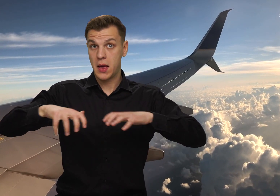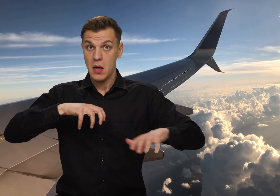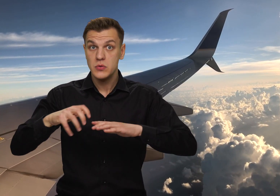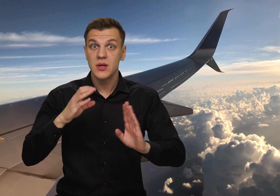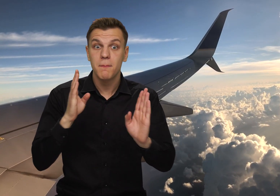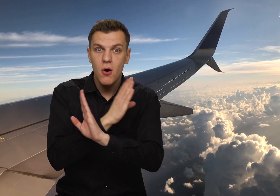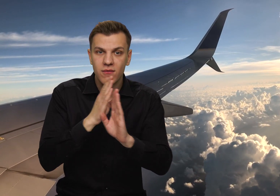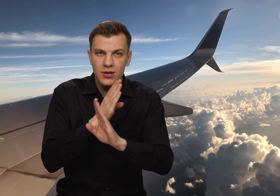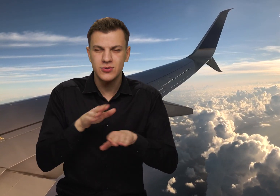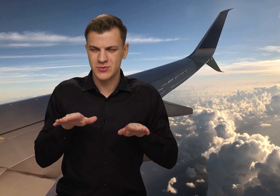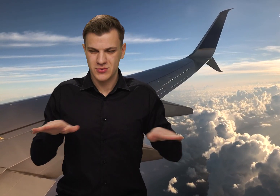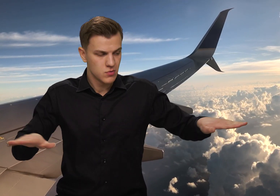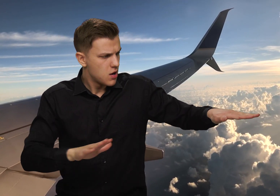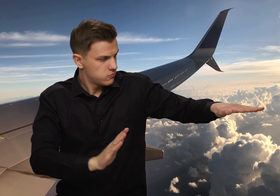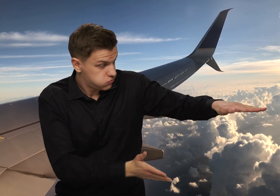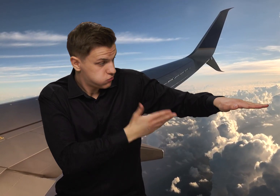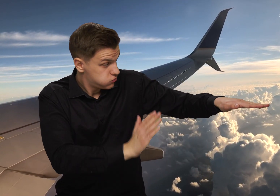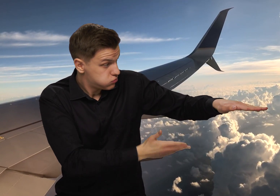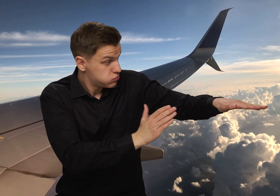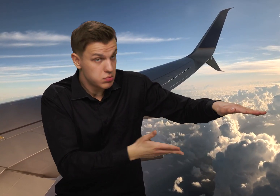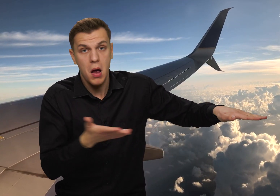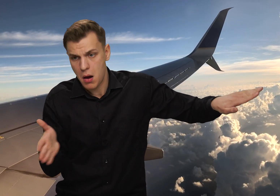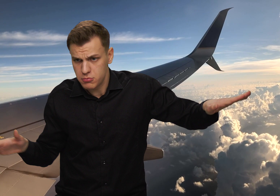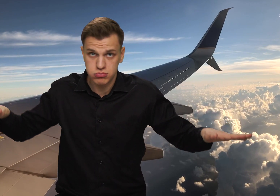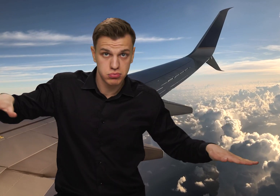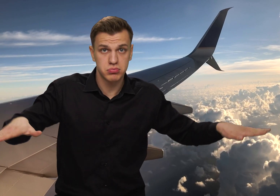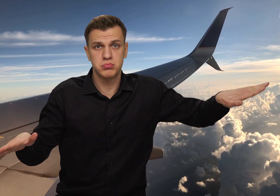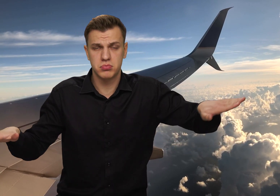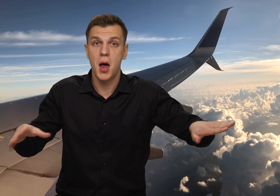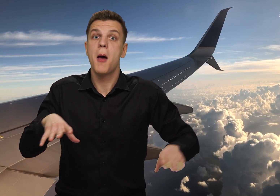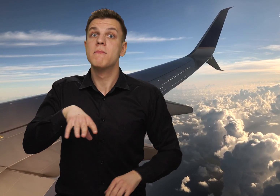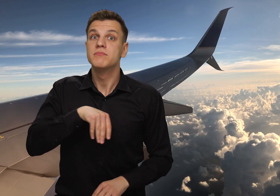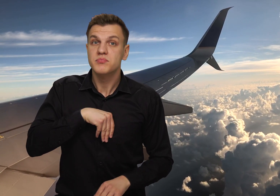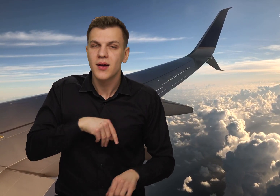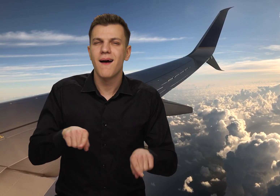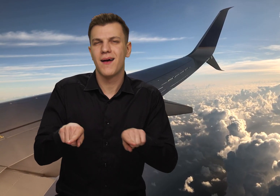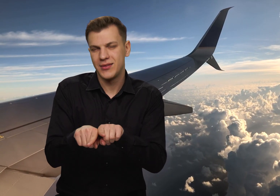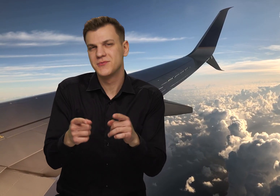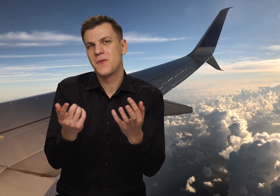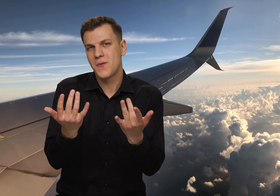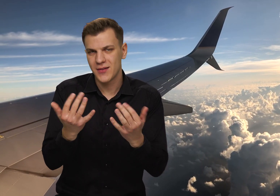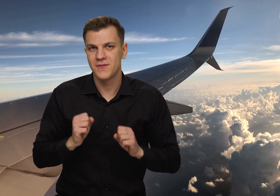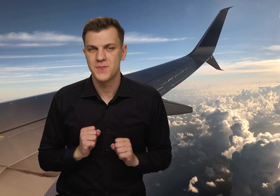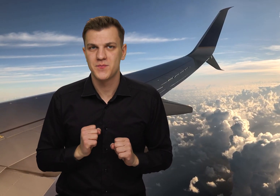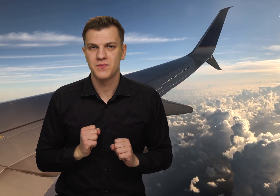The dense air causes the wings aircraft can "lean" on the air, and lift the aircraft.